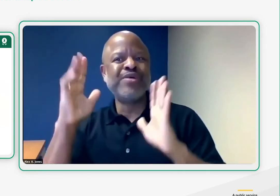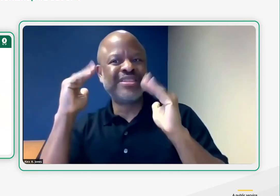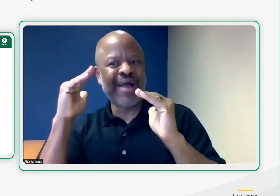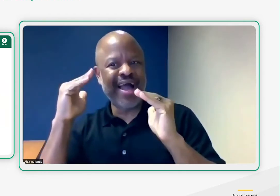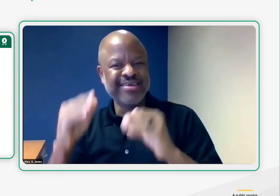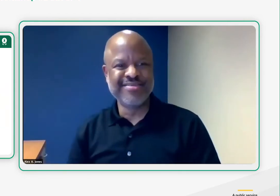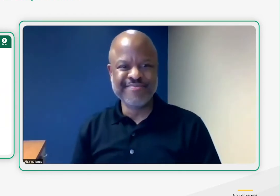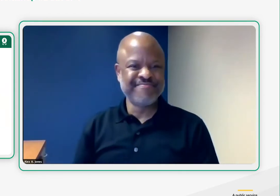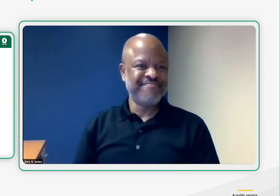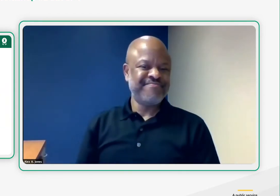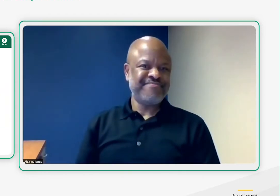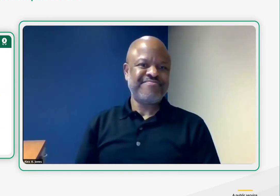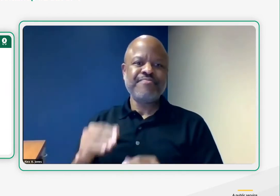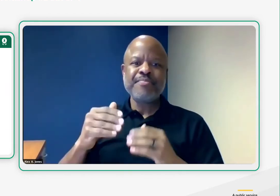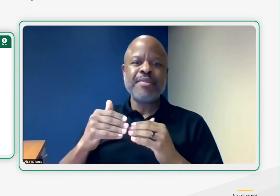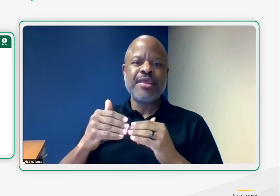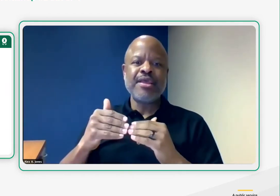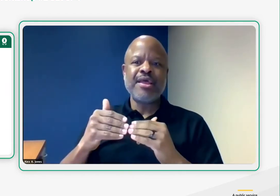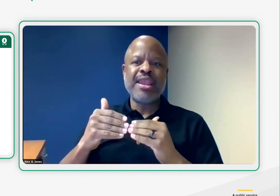And so, that's what they expect.